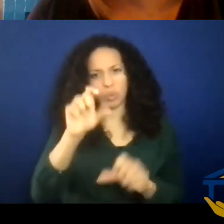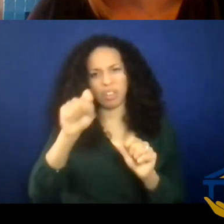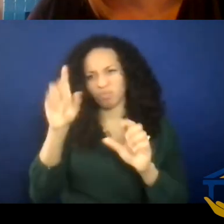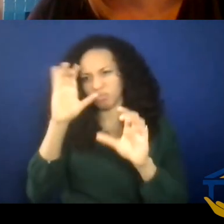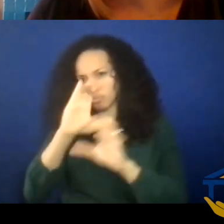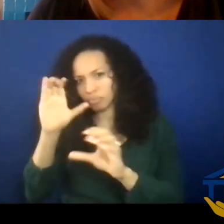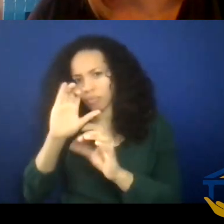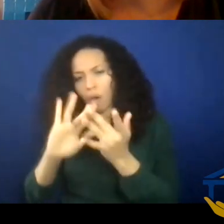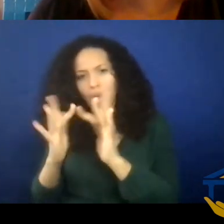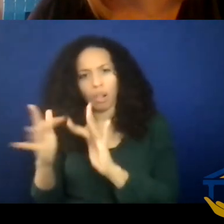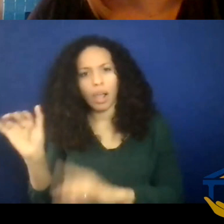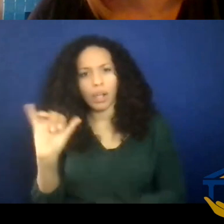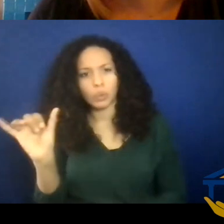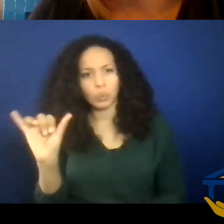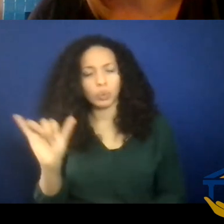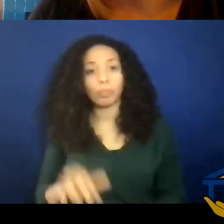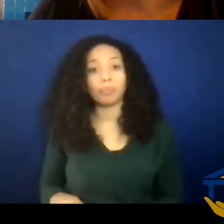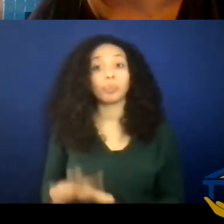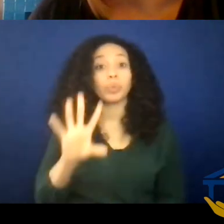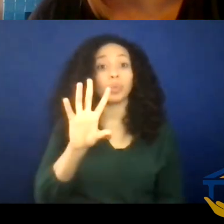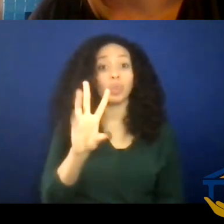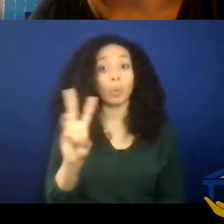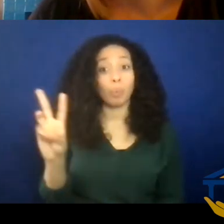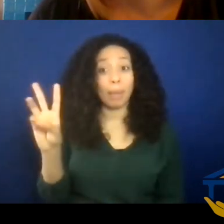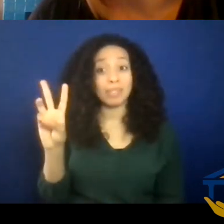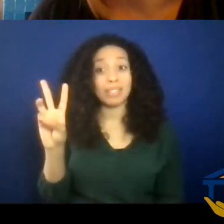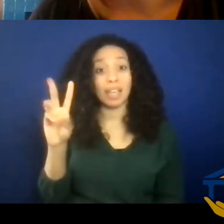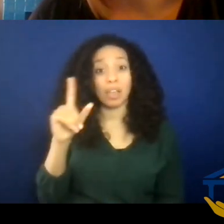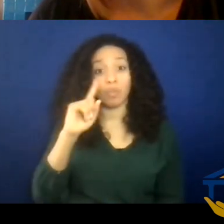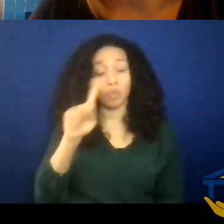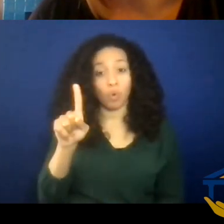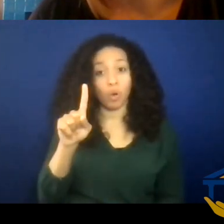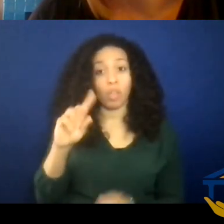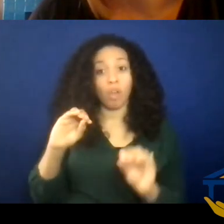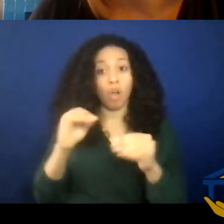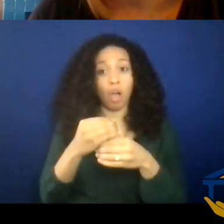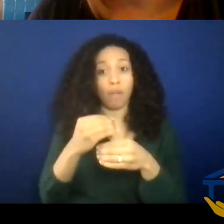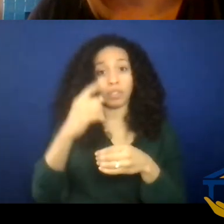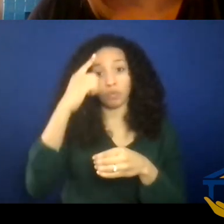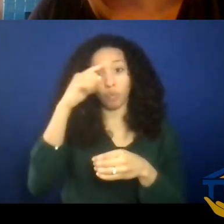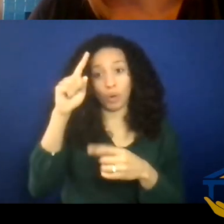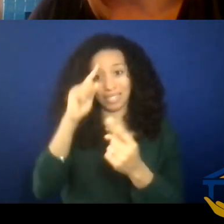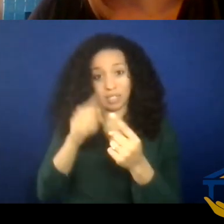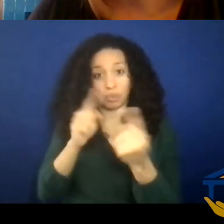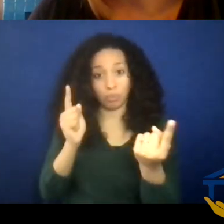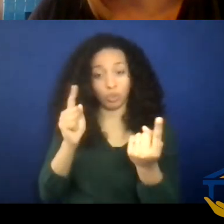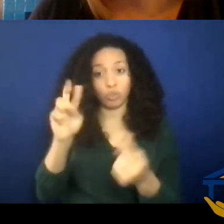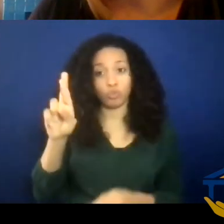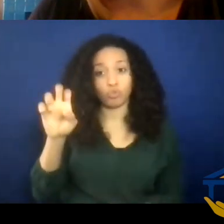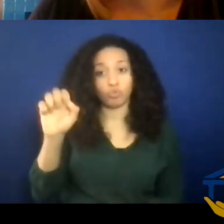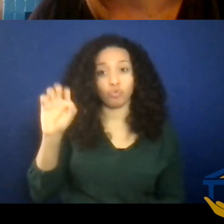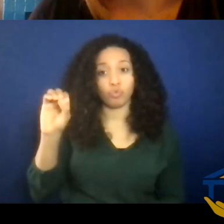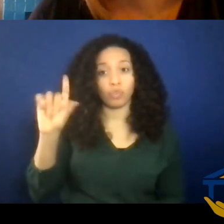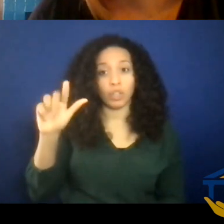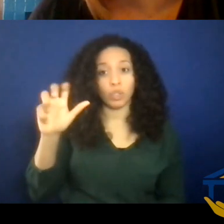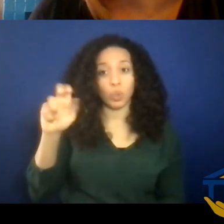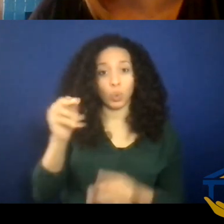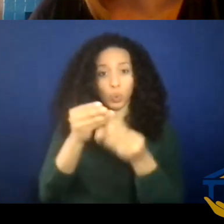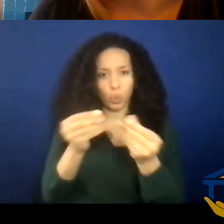The website for the Office for Dispute Resolution has a lot of information about all of these